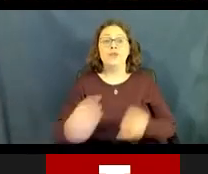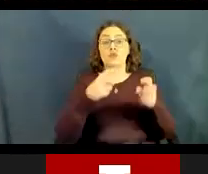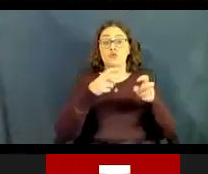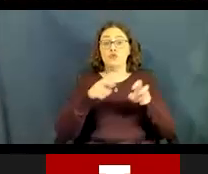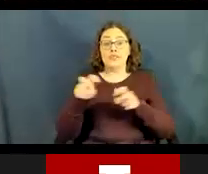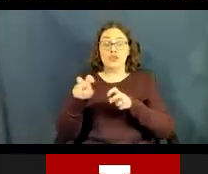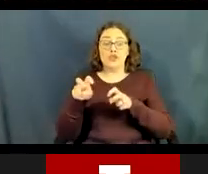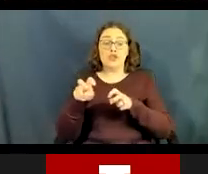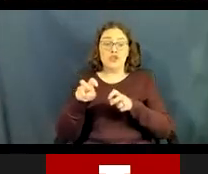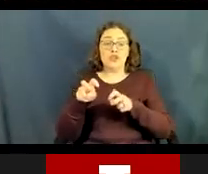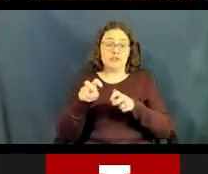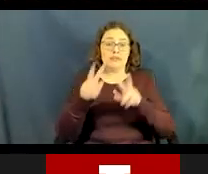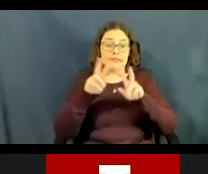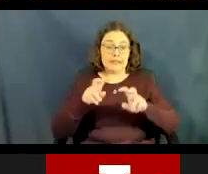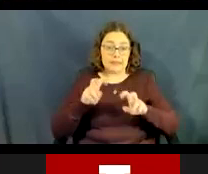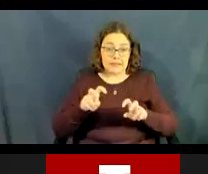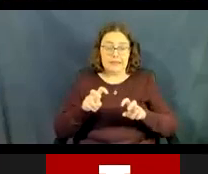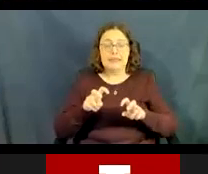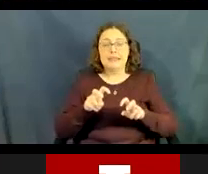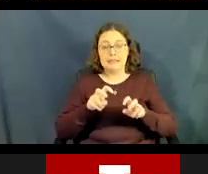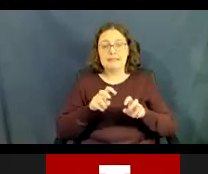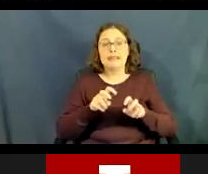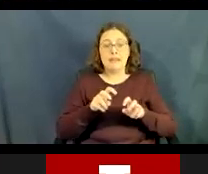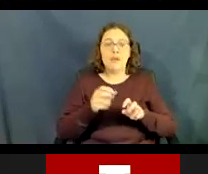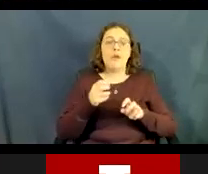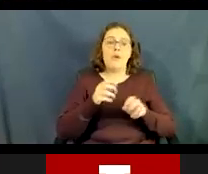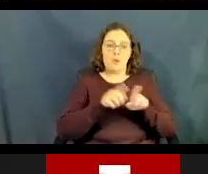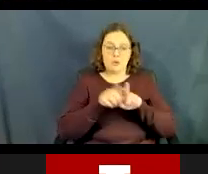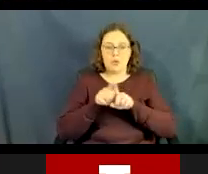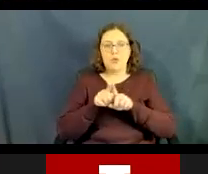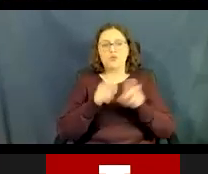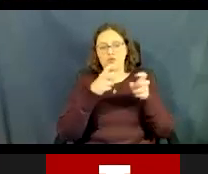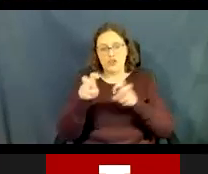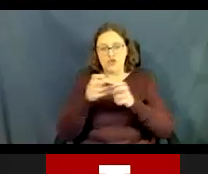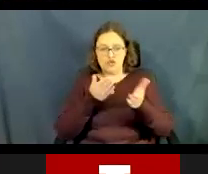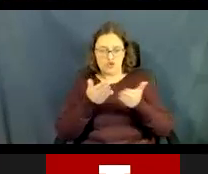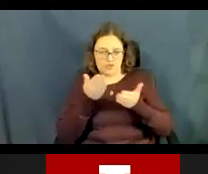We also talked transition services as artifacts, yesterday.